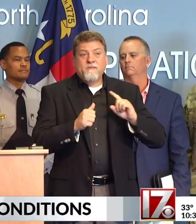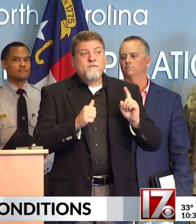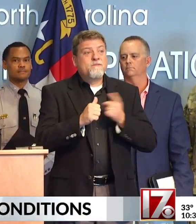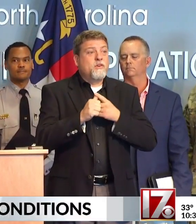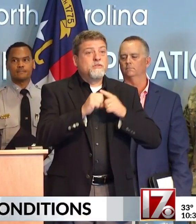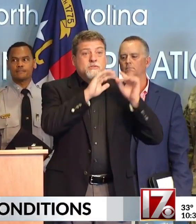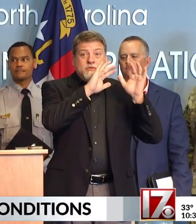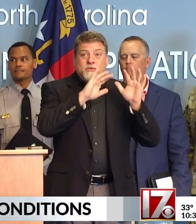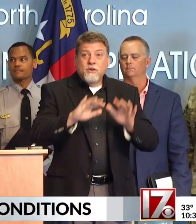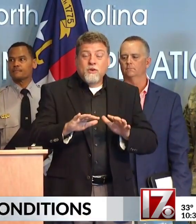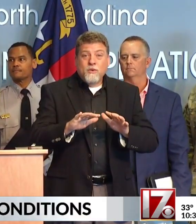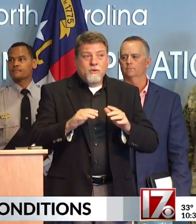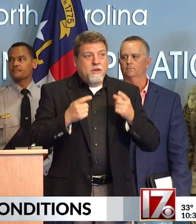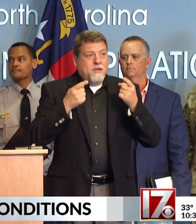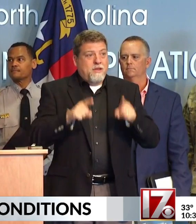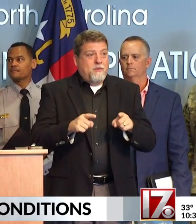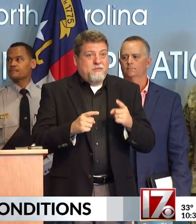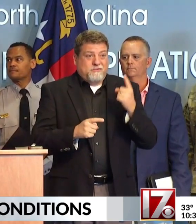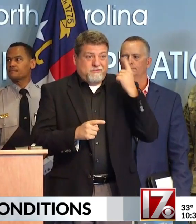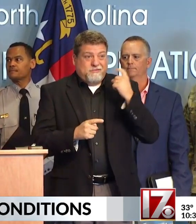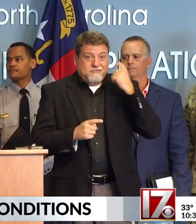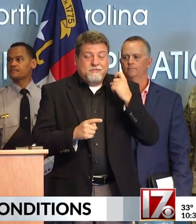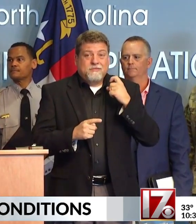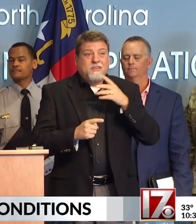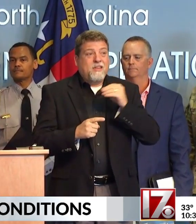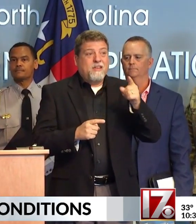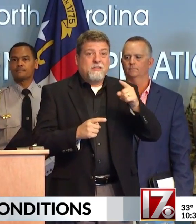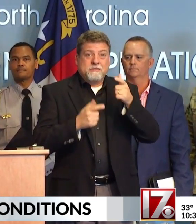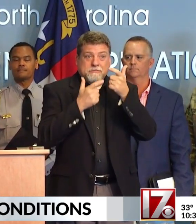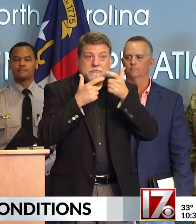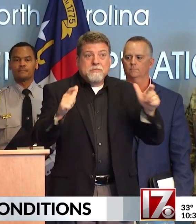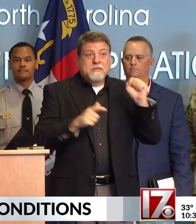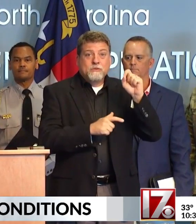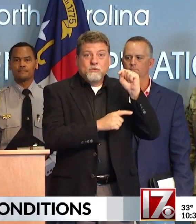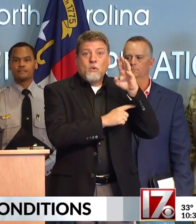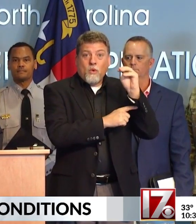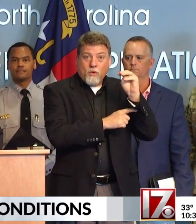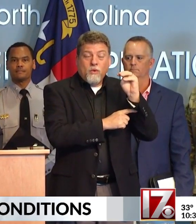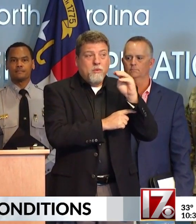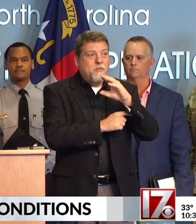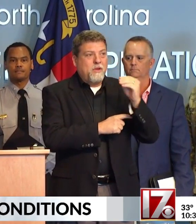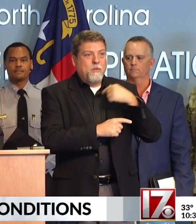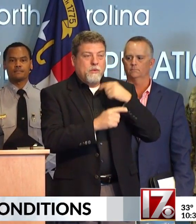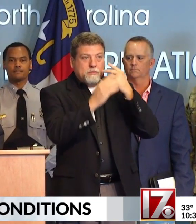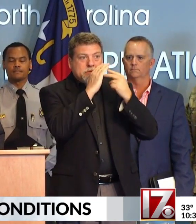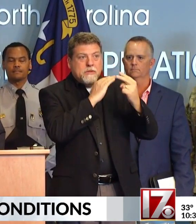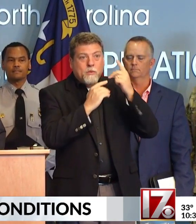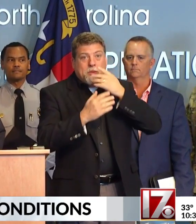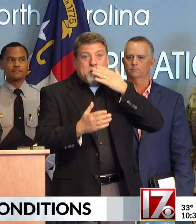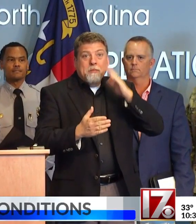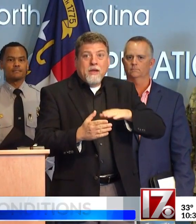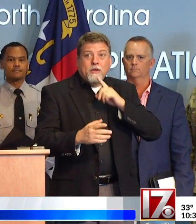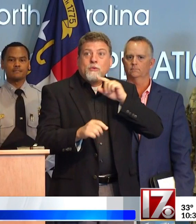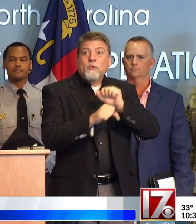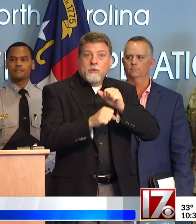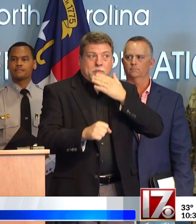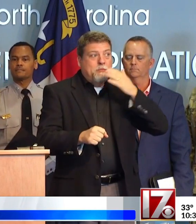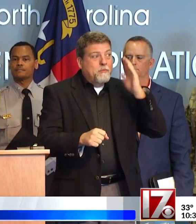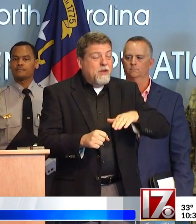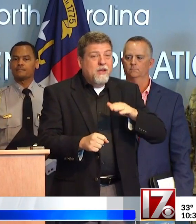LET'S TAKE A LISTEN IN. GOOD MORNING, EVERYONE. THIS WAS OUR FIRST WINTER STORM OF THE SEASON. AND IT LIVED UP TO ITS HYPE,